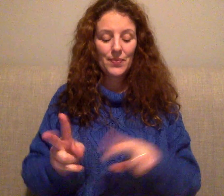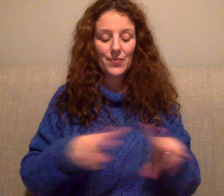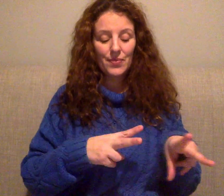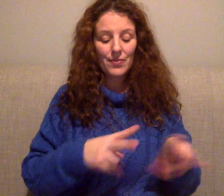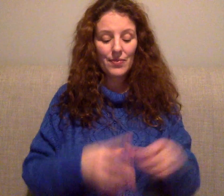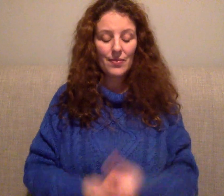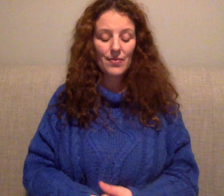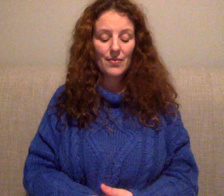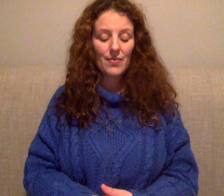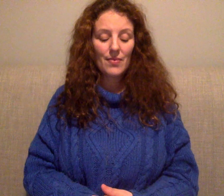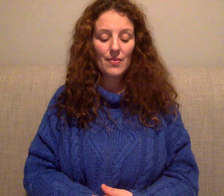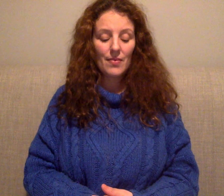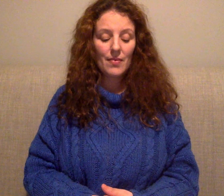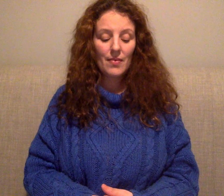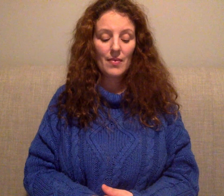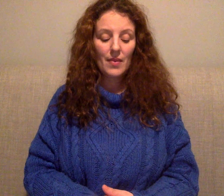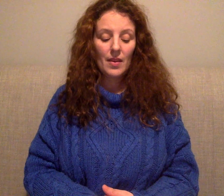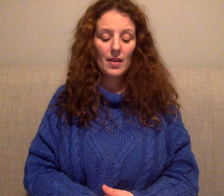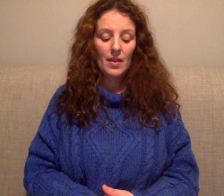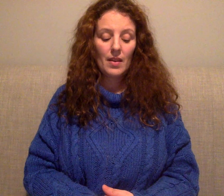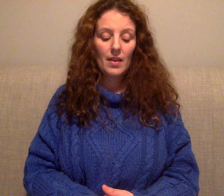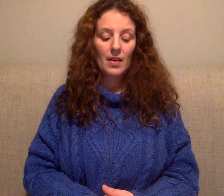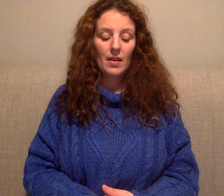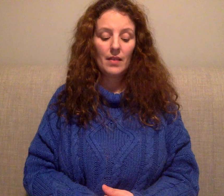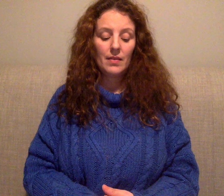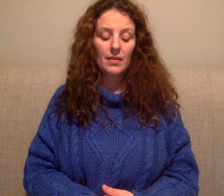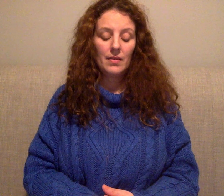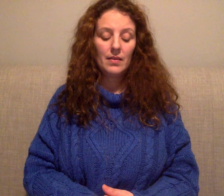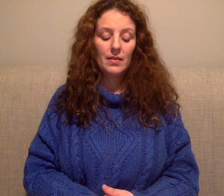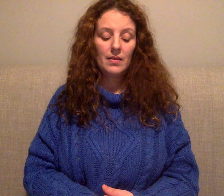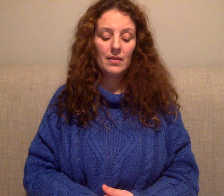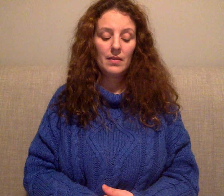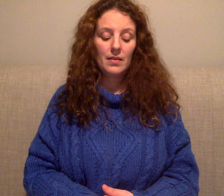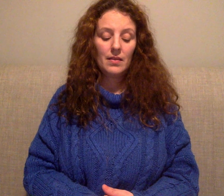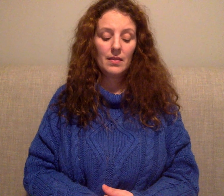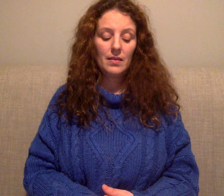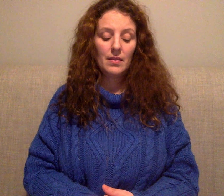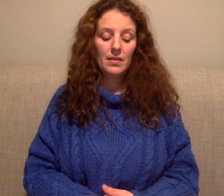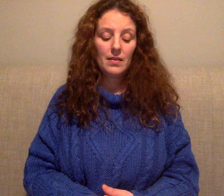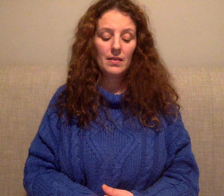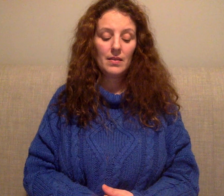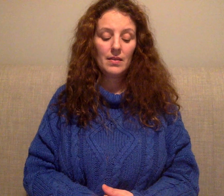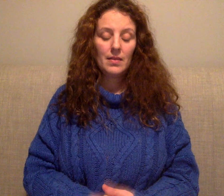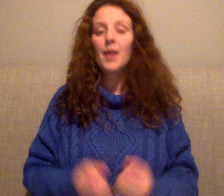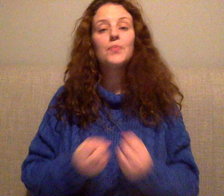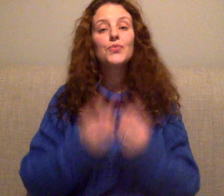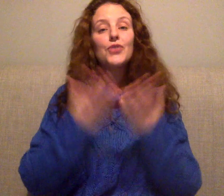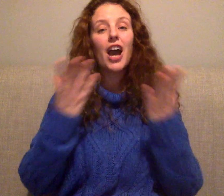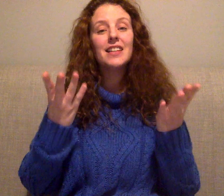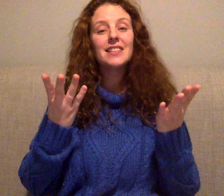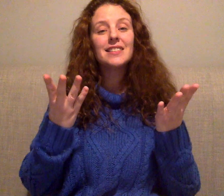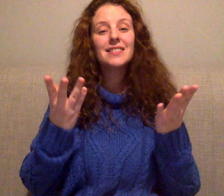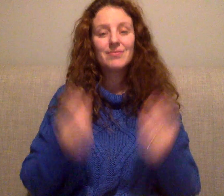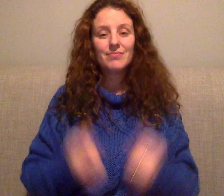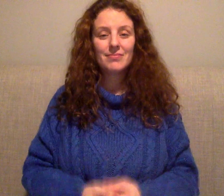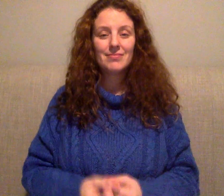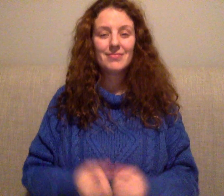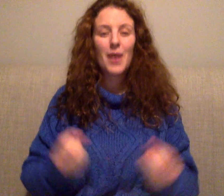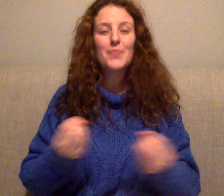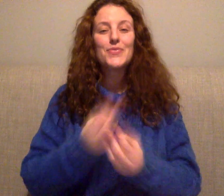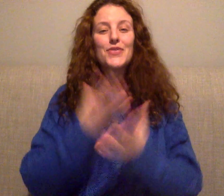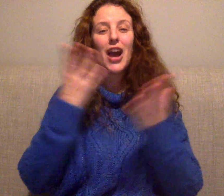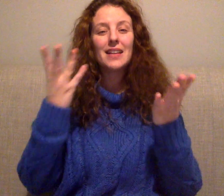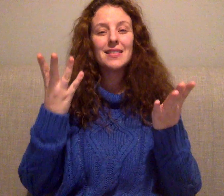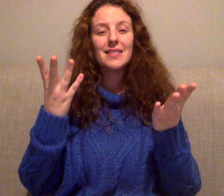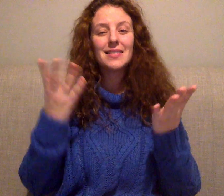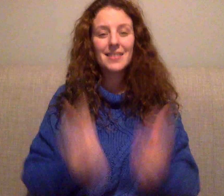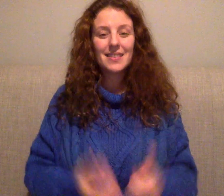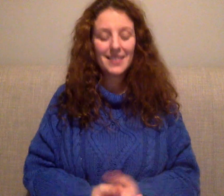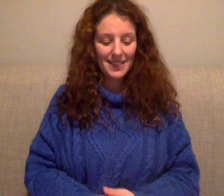BRIGHT